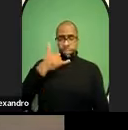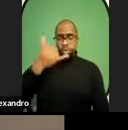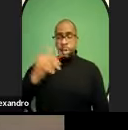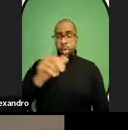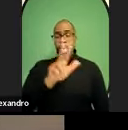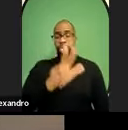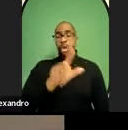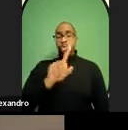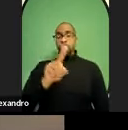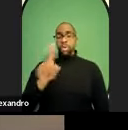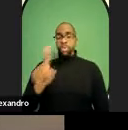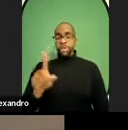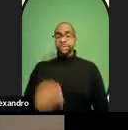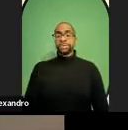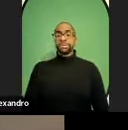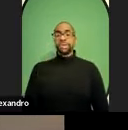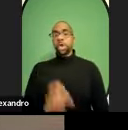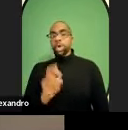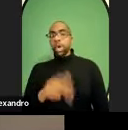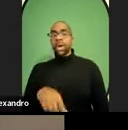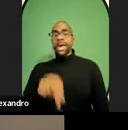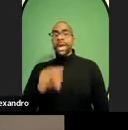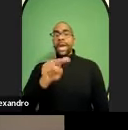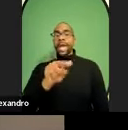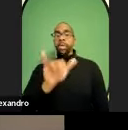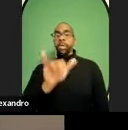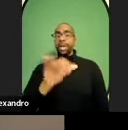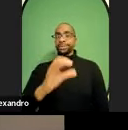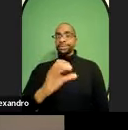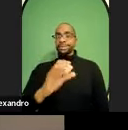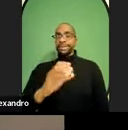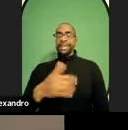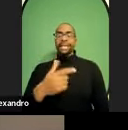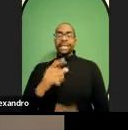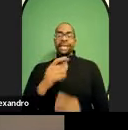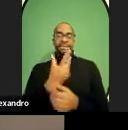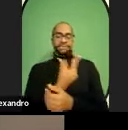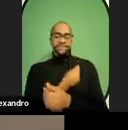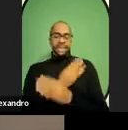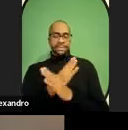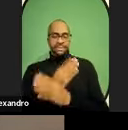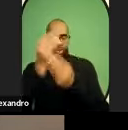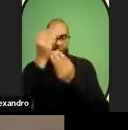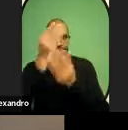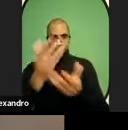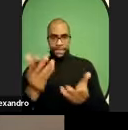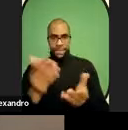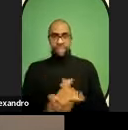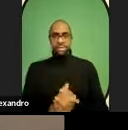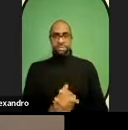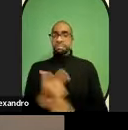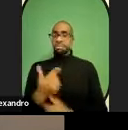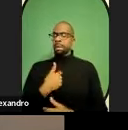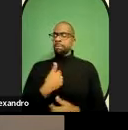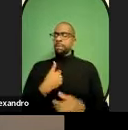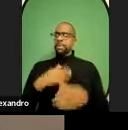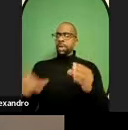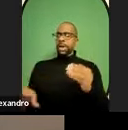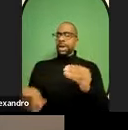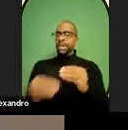and call 311. A couple of comments. Number one , I think, to, on that note on New York City Health and Hospitals Corporation is doing a great job in terms of getting people vaccinated, and so you can go and call 311 you can get the number but if you have a computer